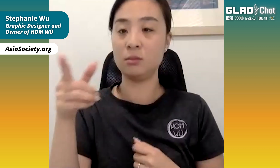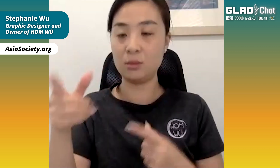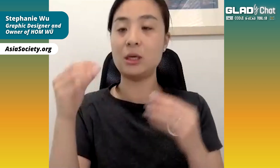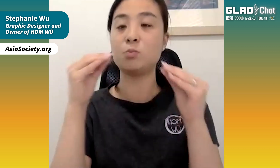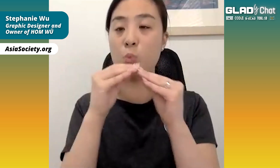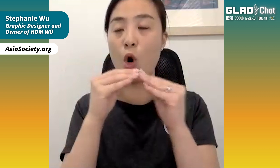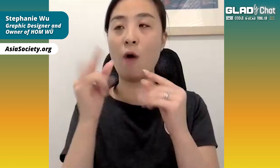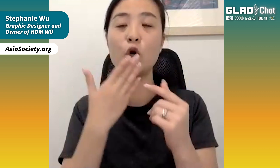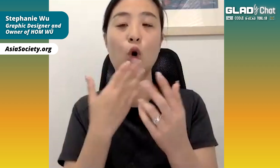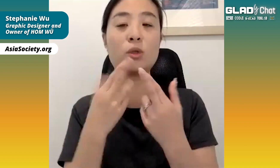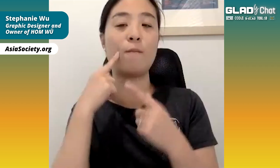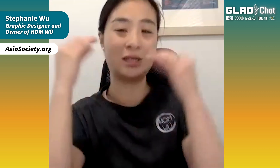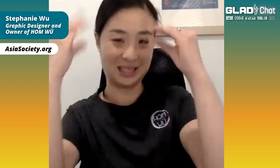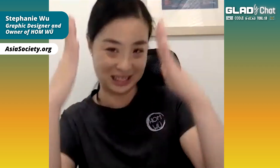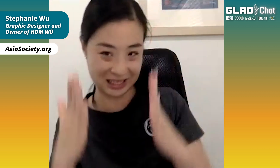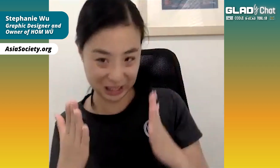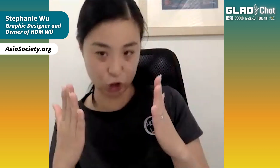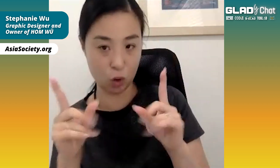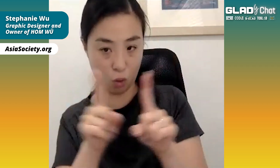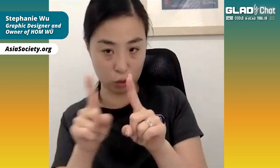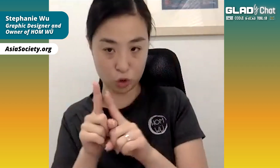That one is also really good for teachers,